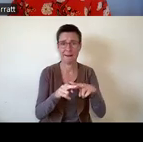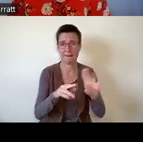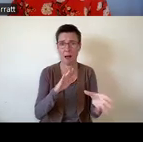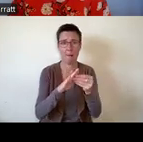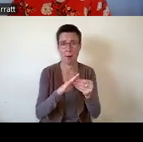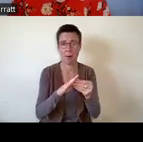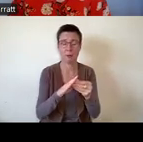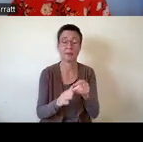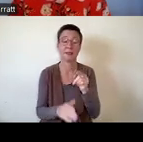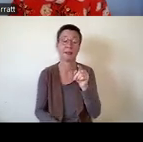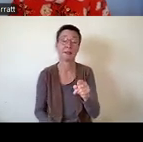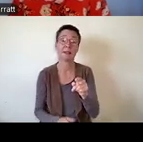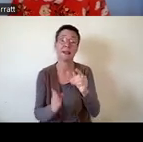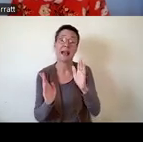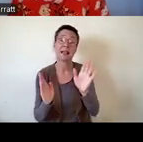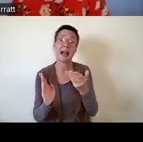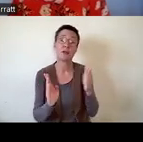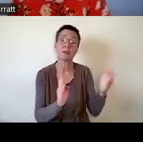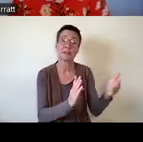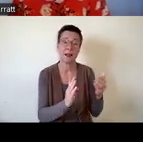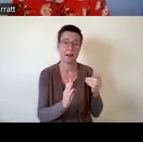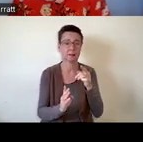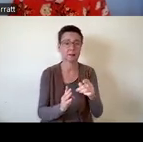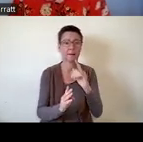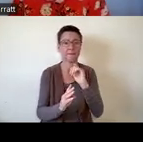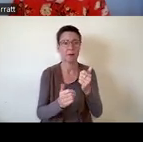Carousels are one of the most engaged with types of content on LinkedIn,